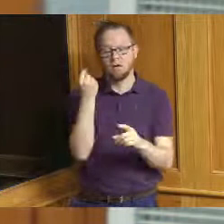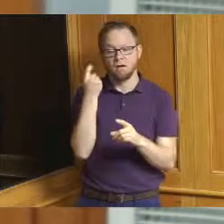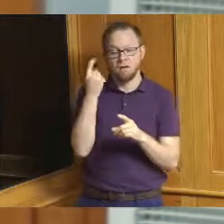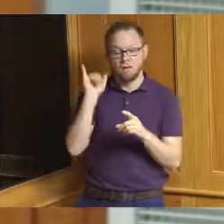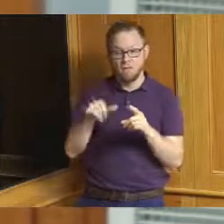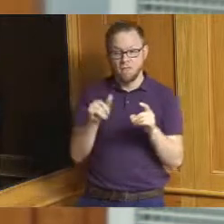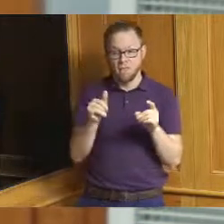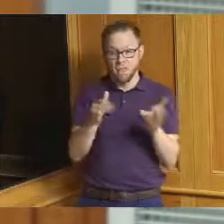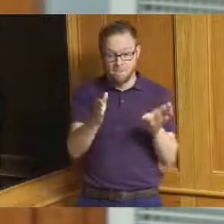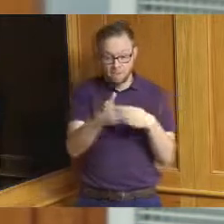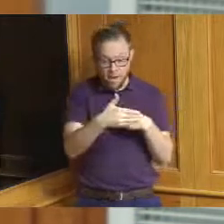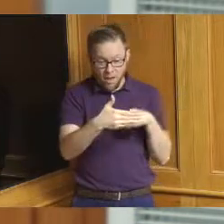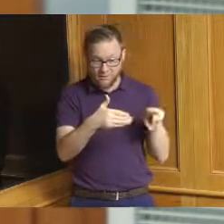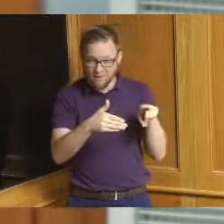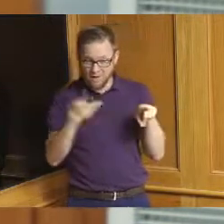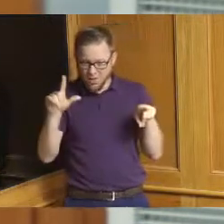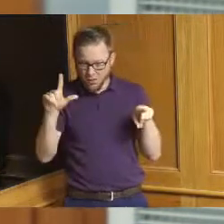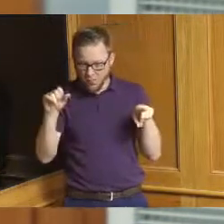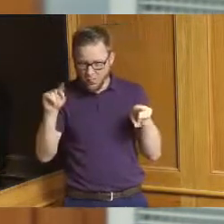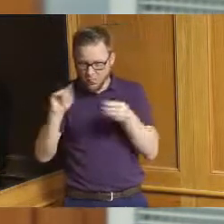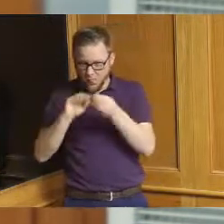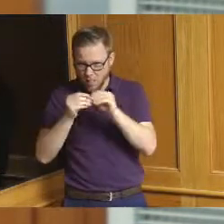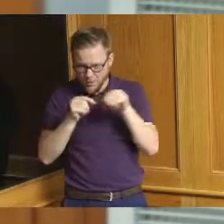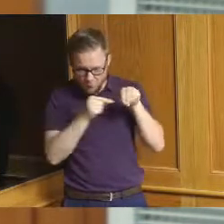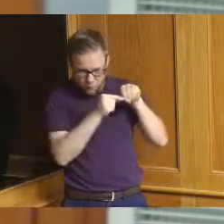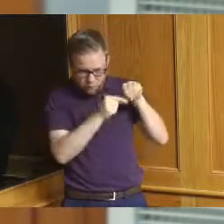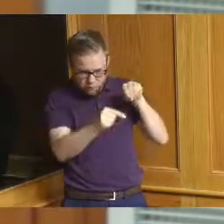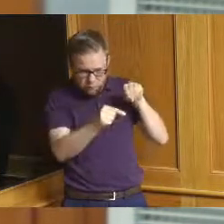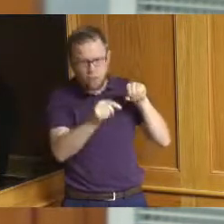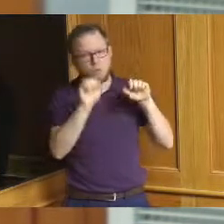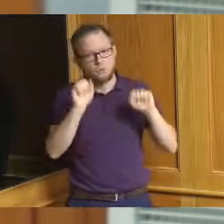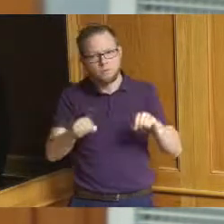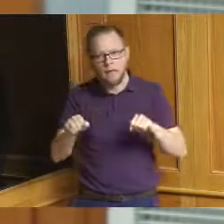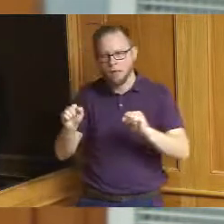and you go to google and you and you pull up the letter from binax now and you'll actually find